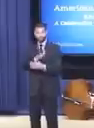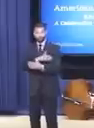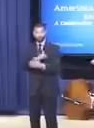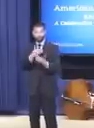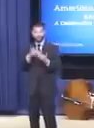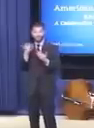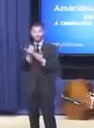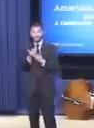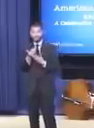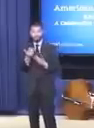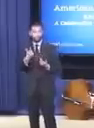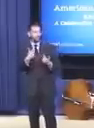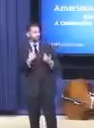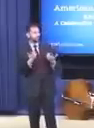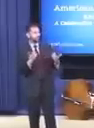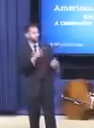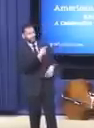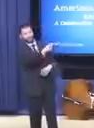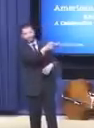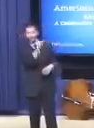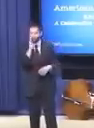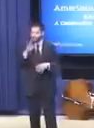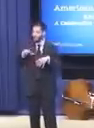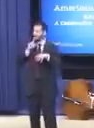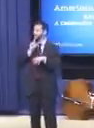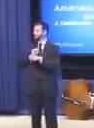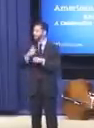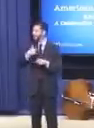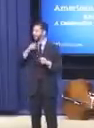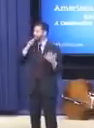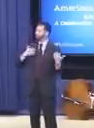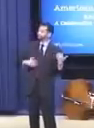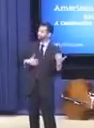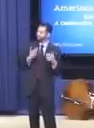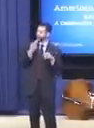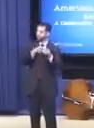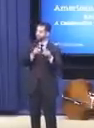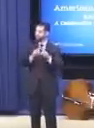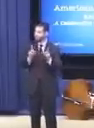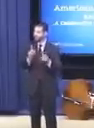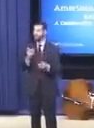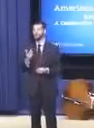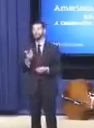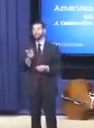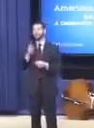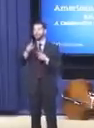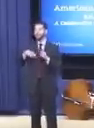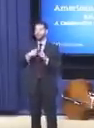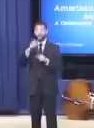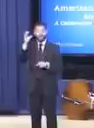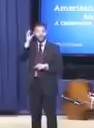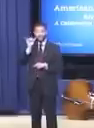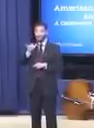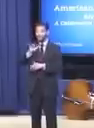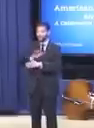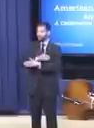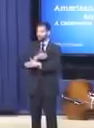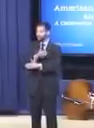I’m- These guys are going to do, and I’m going to play along, is- You know, when I hear this song every night when I go to the theater,